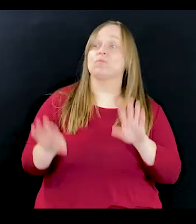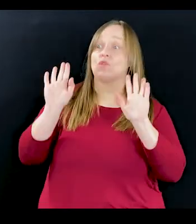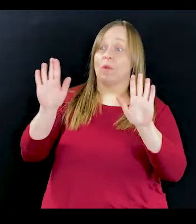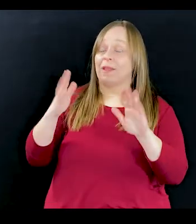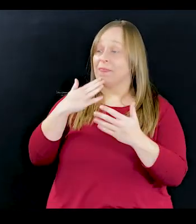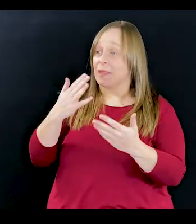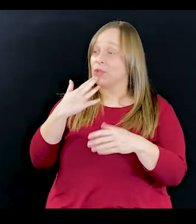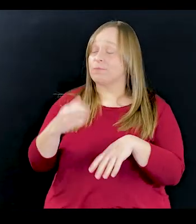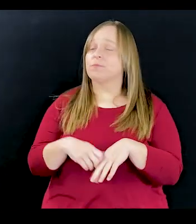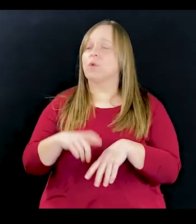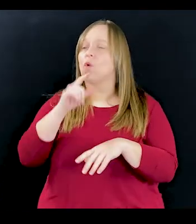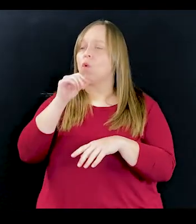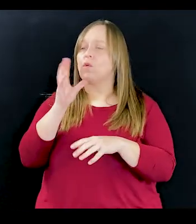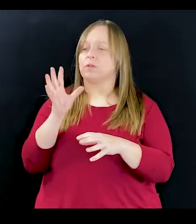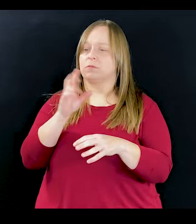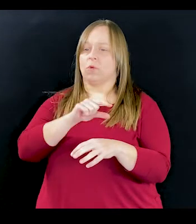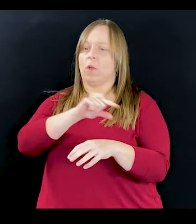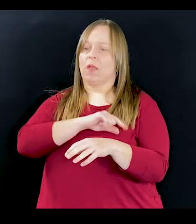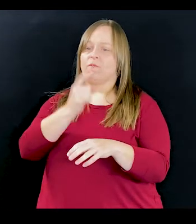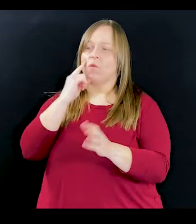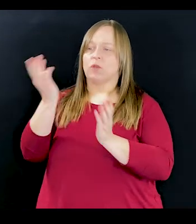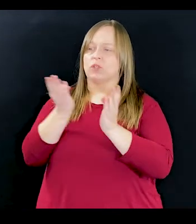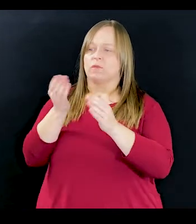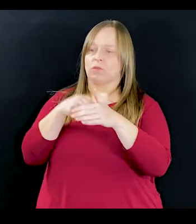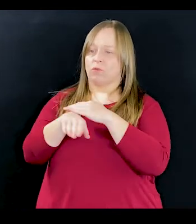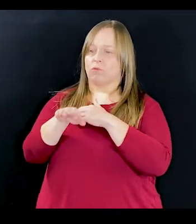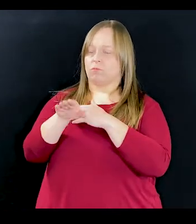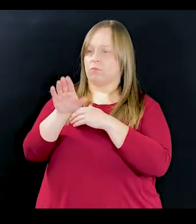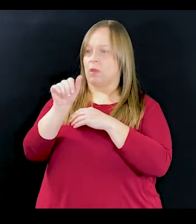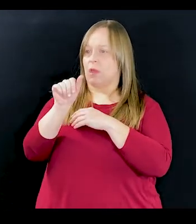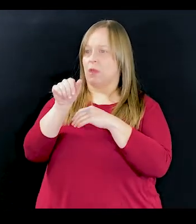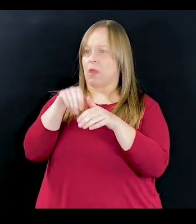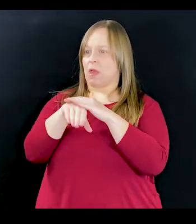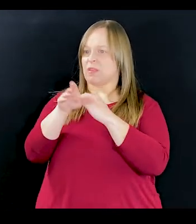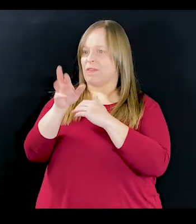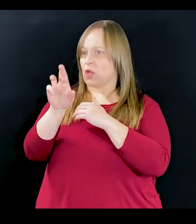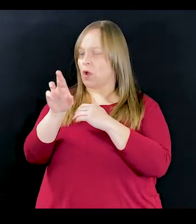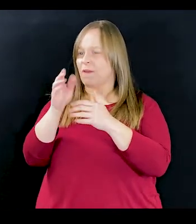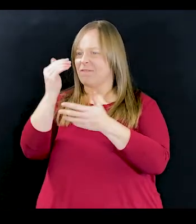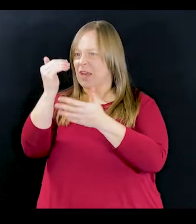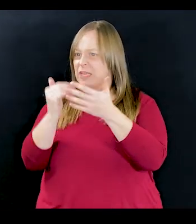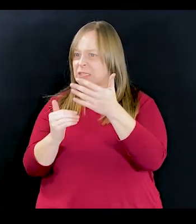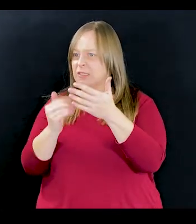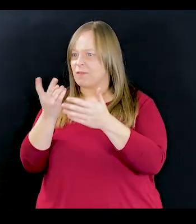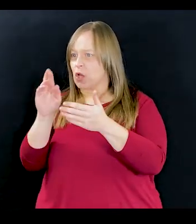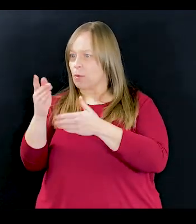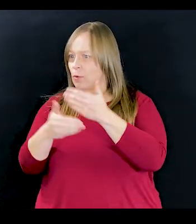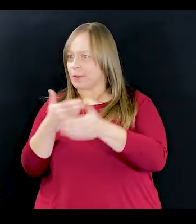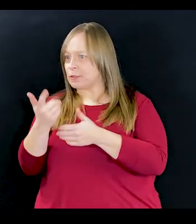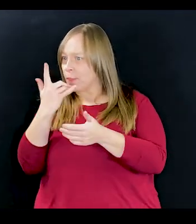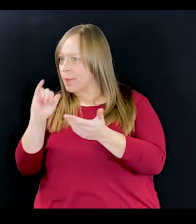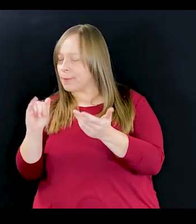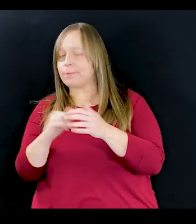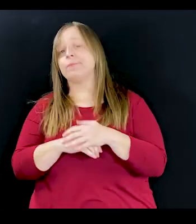K: Great, thank you. Now who is eligible for the services through ACCES-VR? And what are the phases of the VR process?